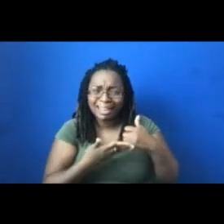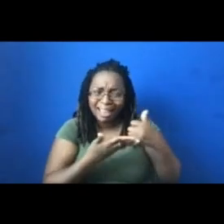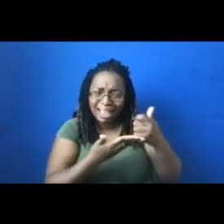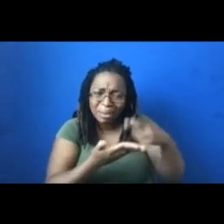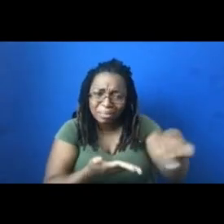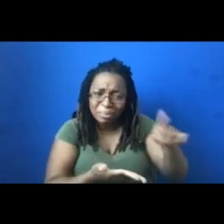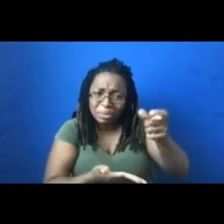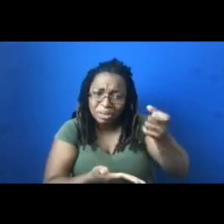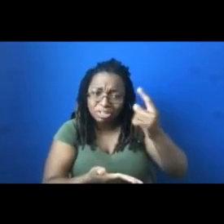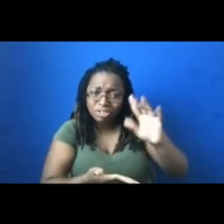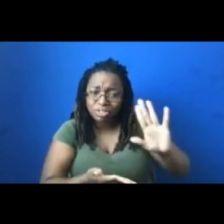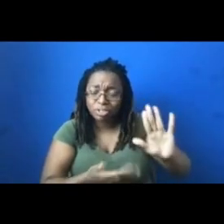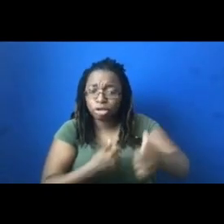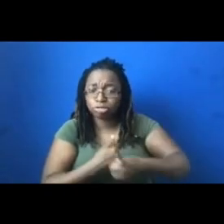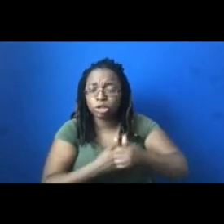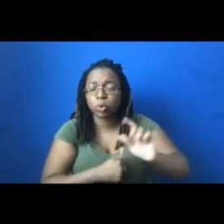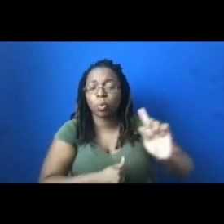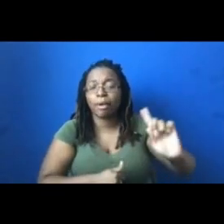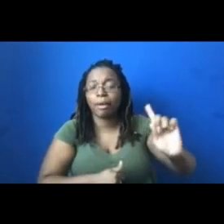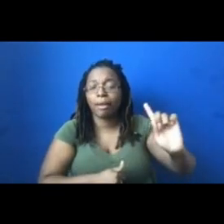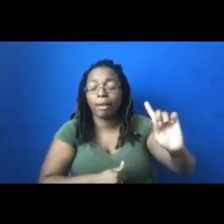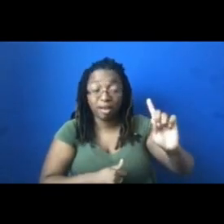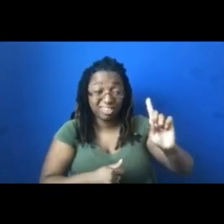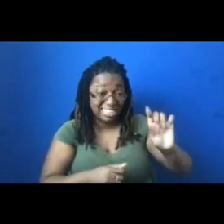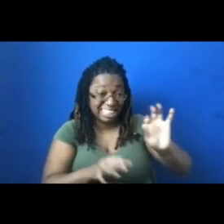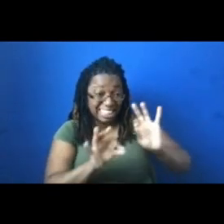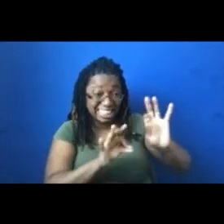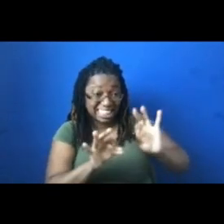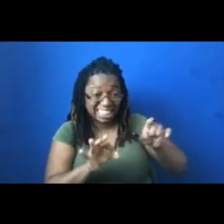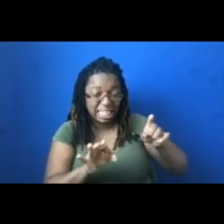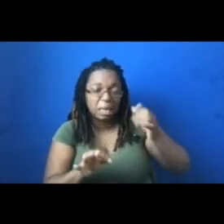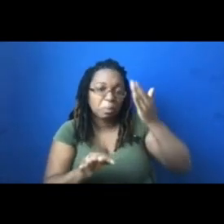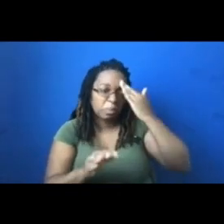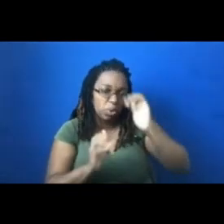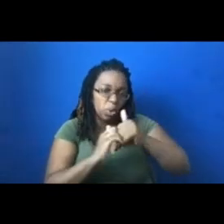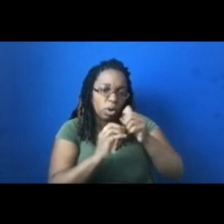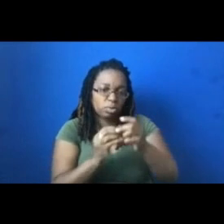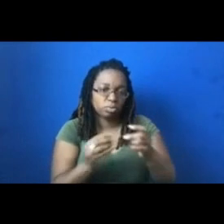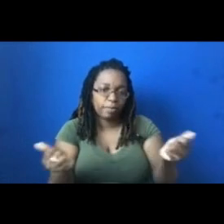risks, and then address them. So the skill being developed for